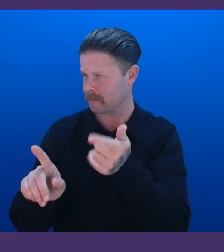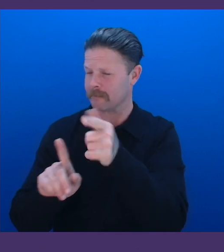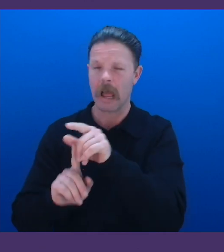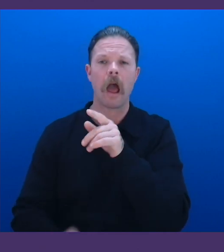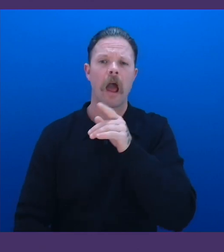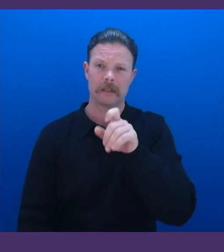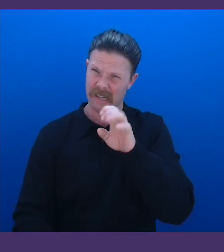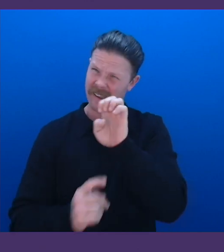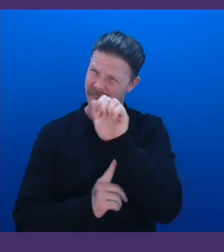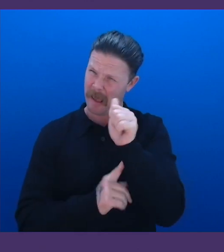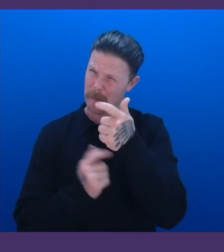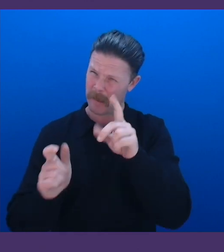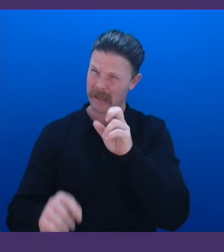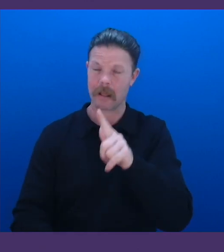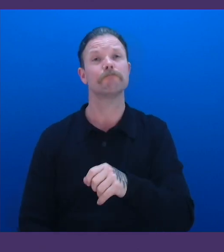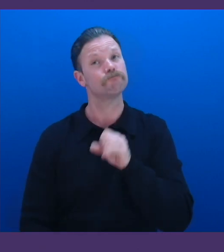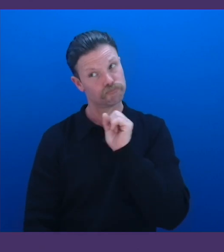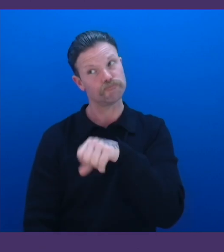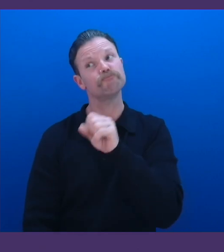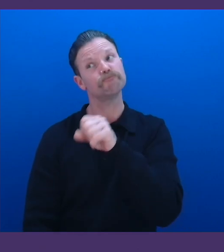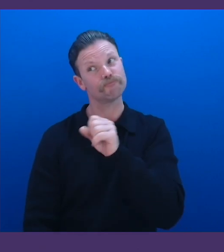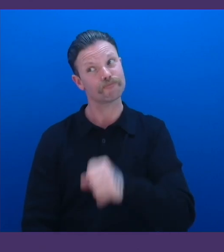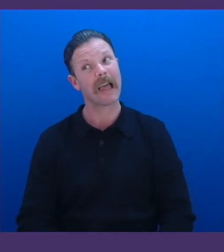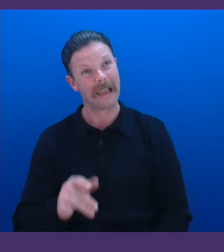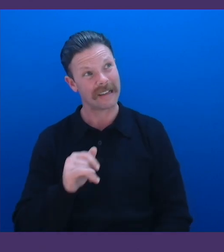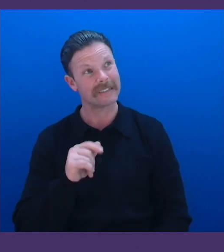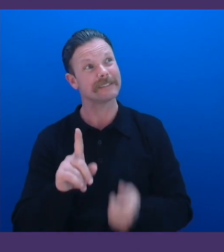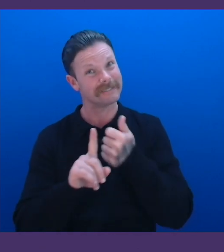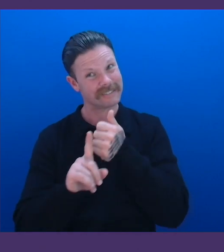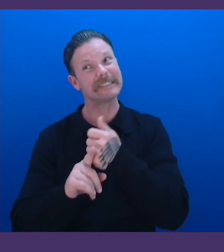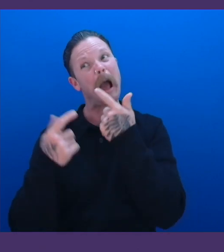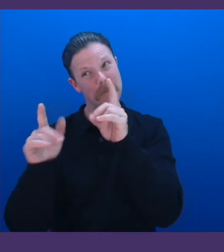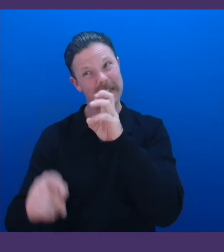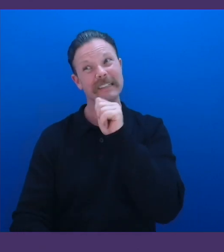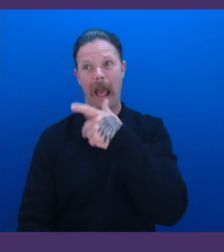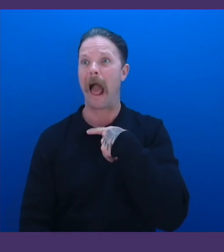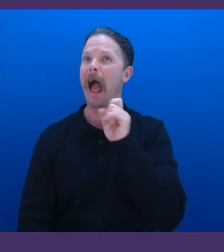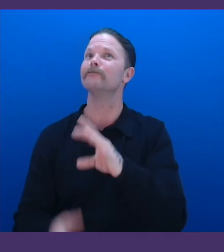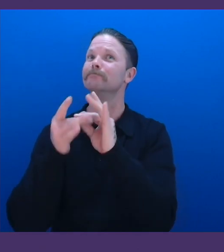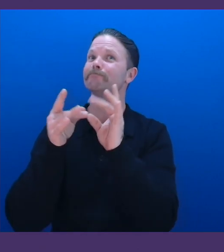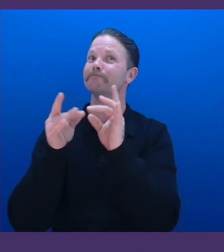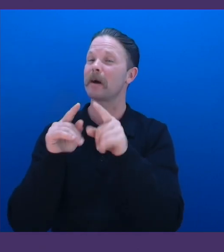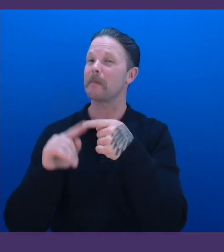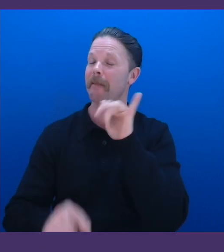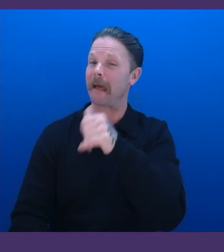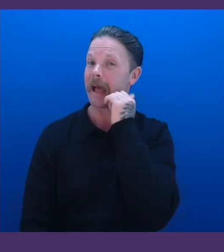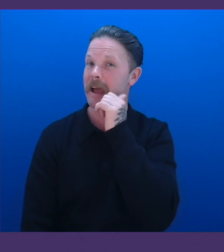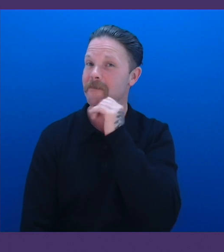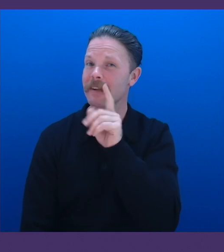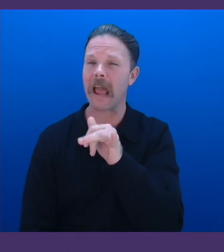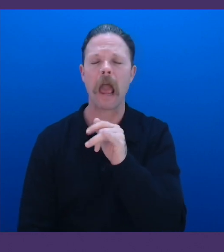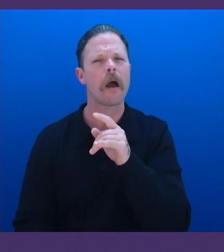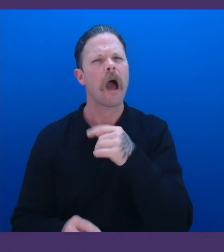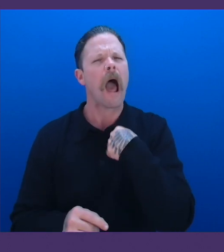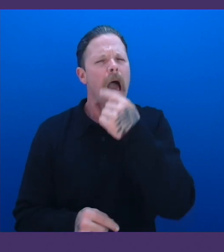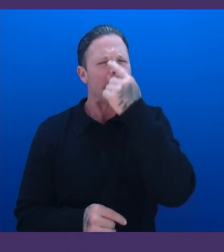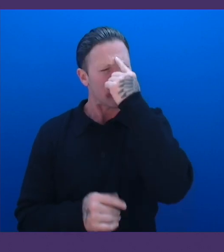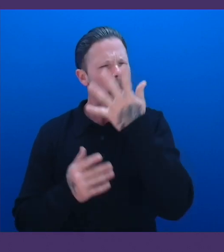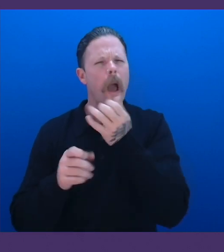to talk about it every day. So, for me, it's a big deal. No, but I think what makes it an ambitious legislation is